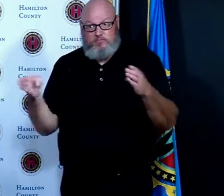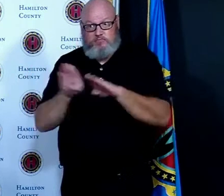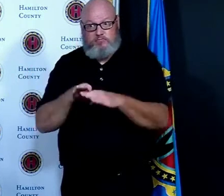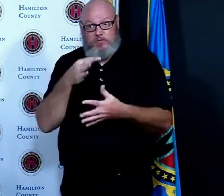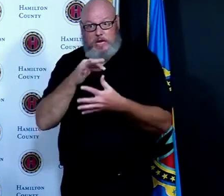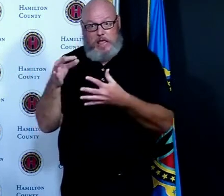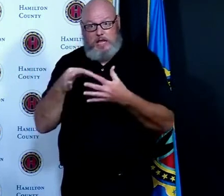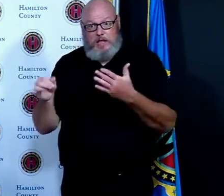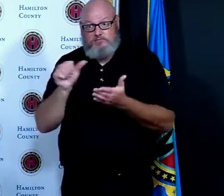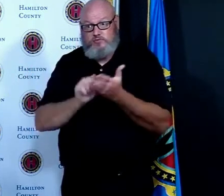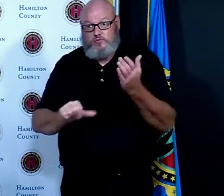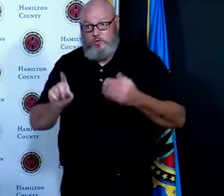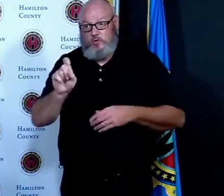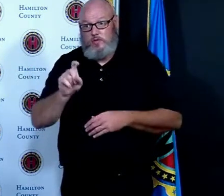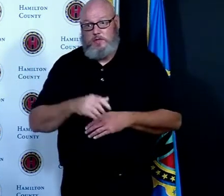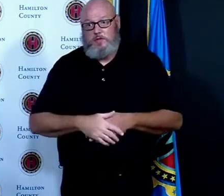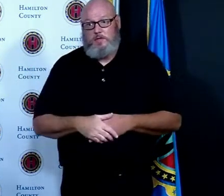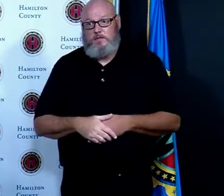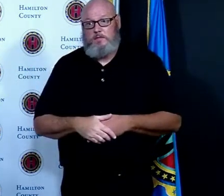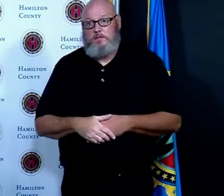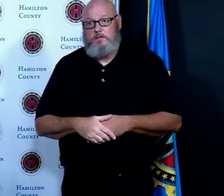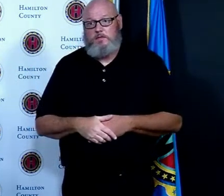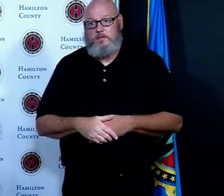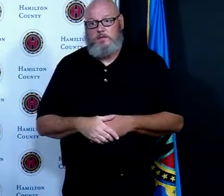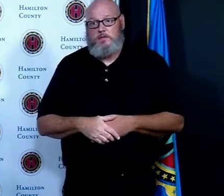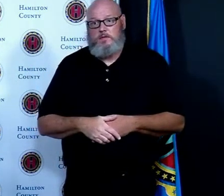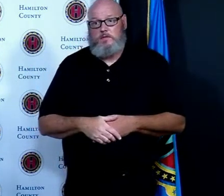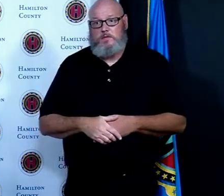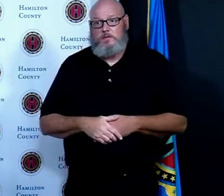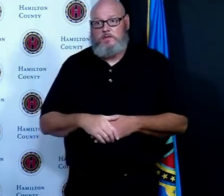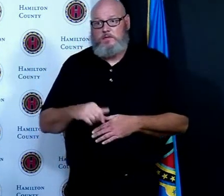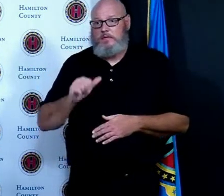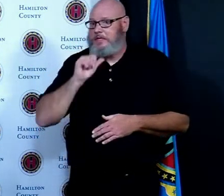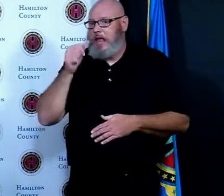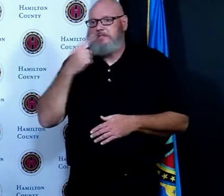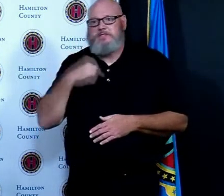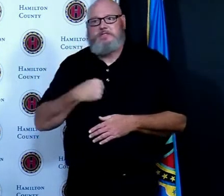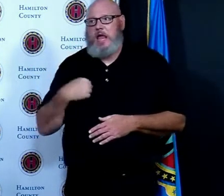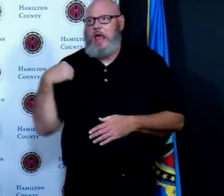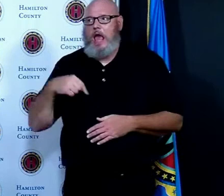today but you didn't say well we're not we're not there yet we're not concerned I just didn't hear